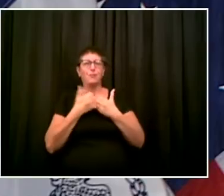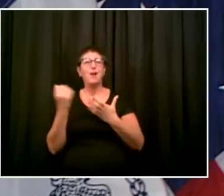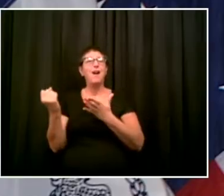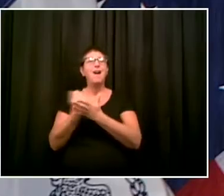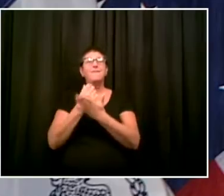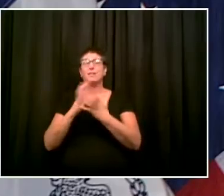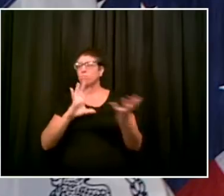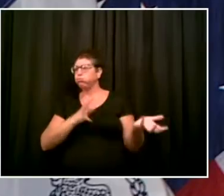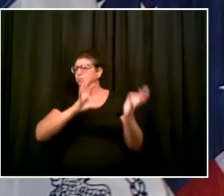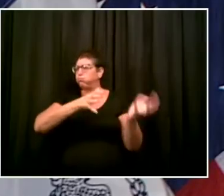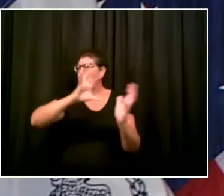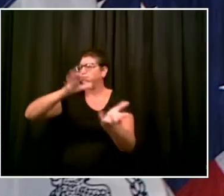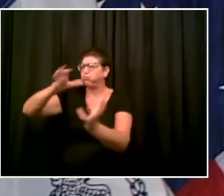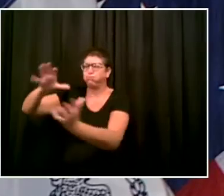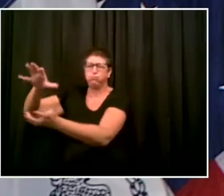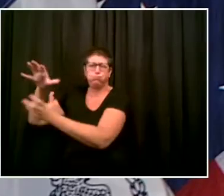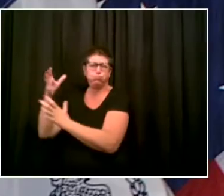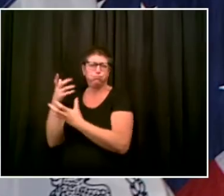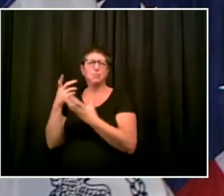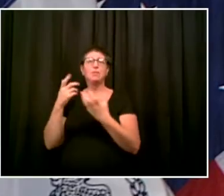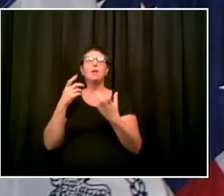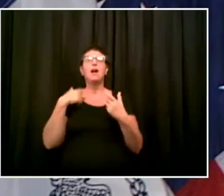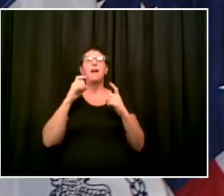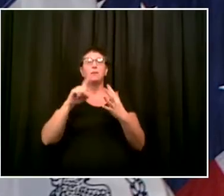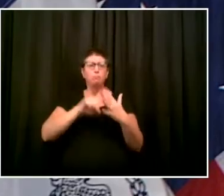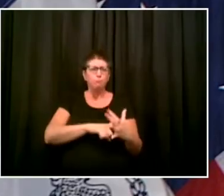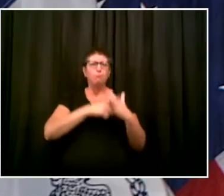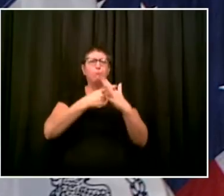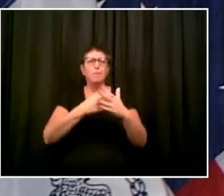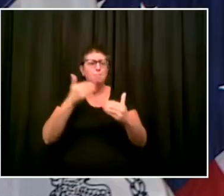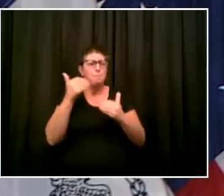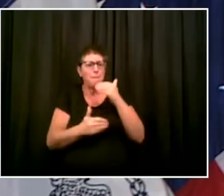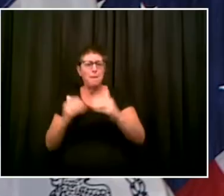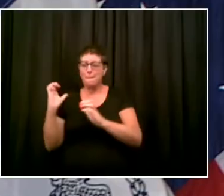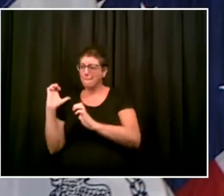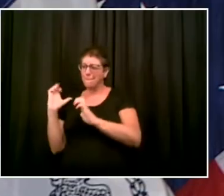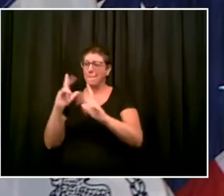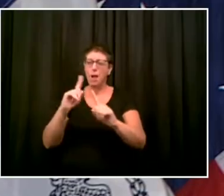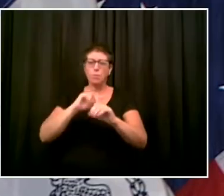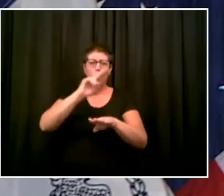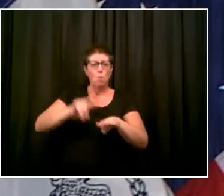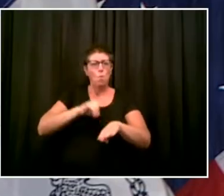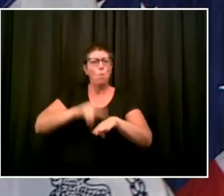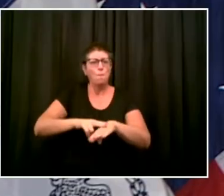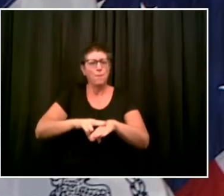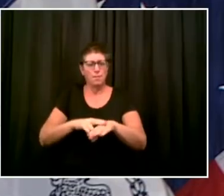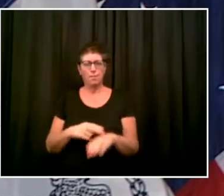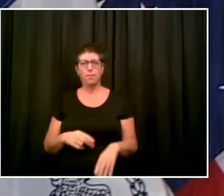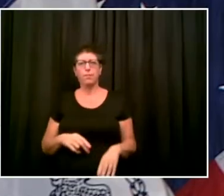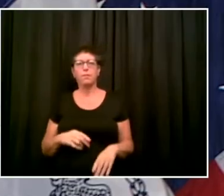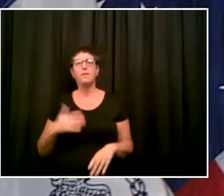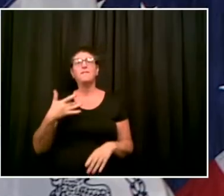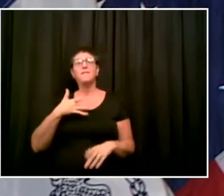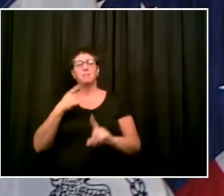THERE IS FEWER OFFICERS THAN LESS OVER TIME THERE'S GOING TO BE CHALLENGES. THEY UNDERSTAN D WE ARE IN THE MIDDLE OF A PANDEMIC, NO SCHOOL, NO WORK. EVERYTHING HAS BEEN THROWN INTO